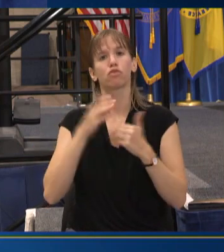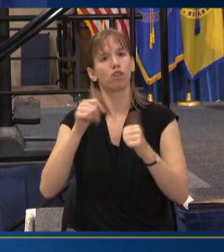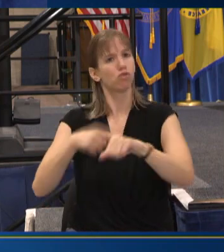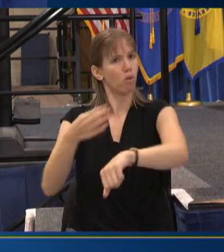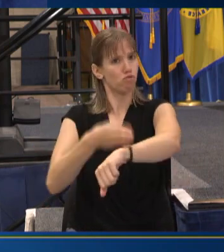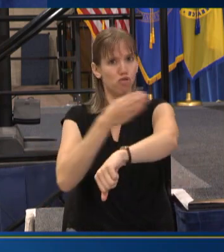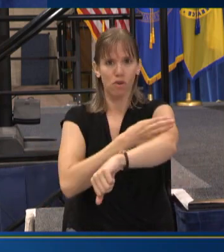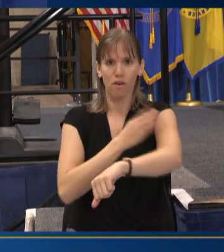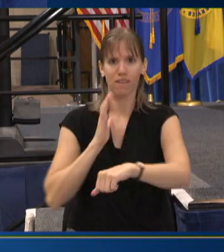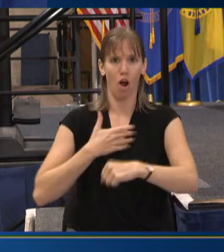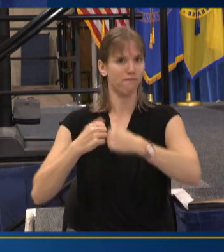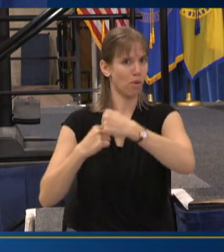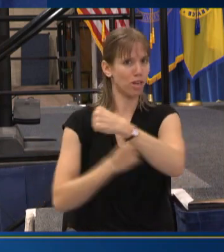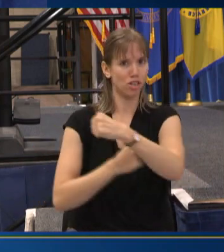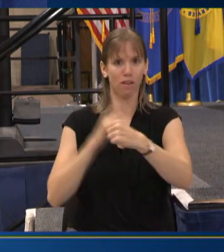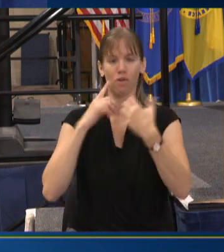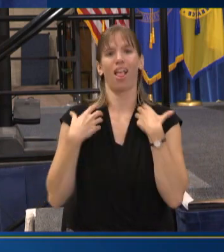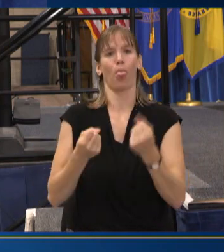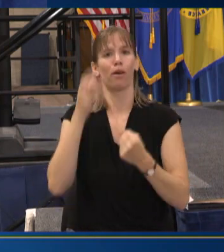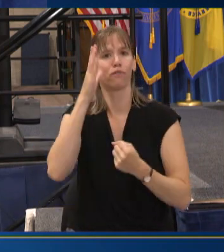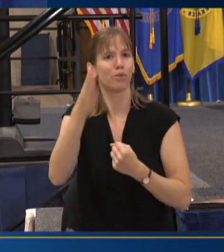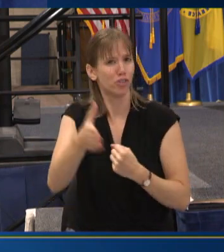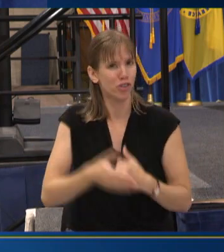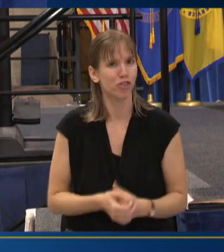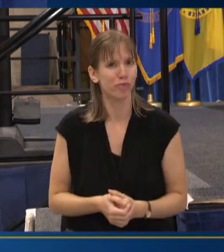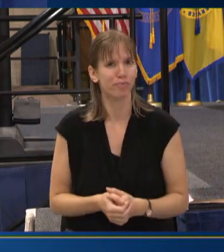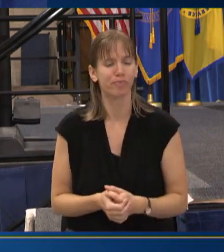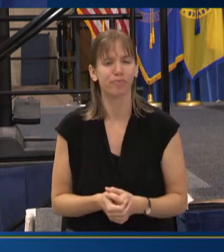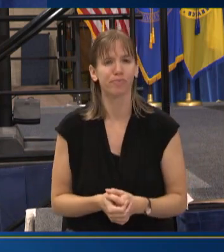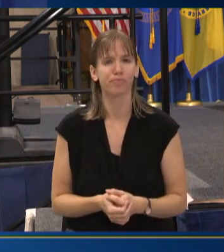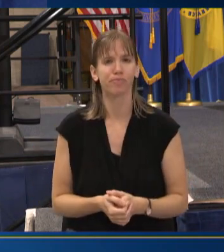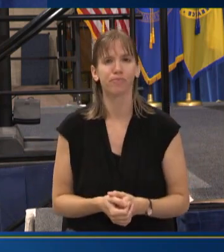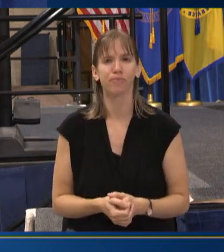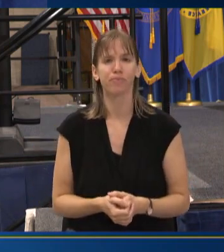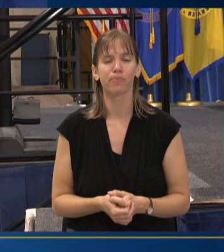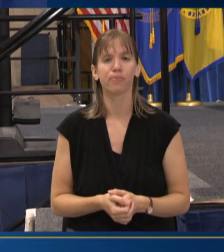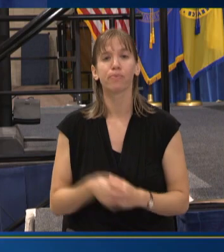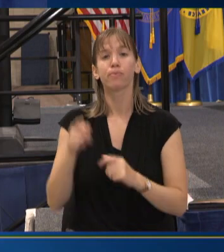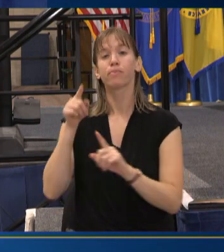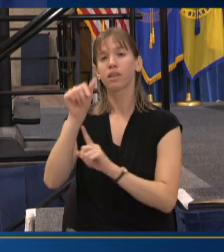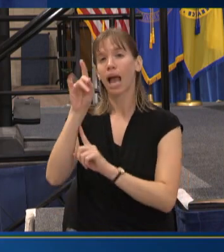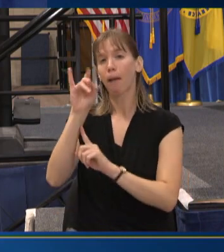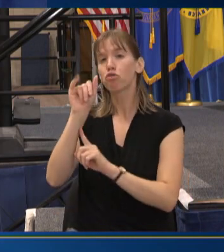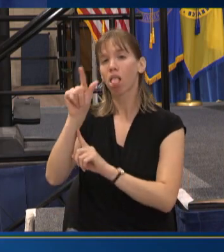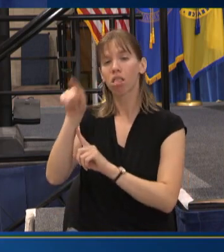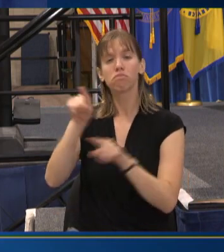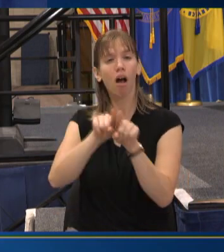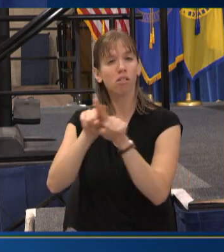one in which every American can attain their full health potential. Admiral Levine is also the head of the US.